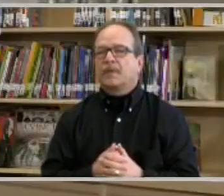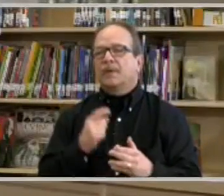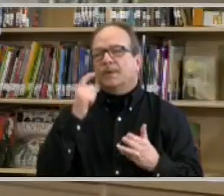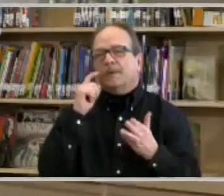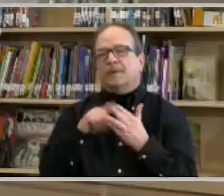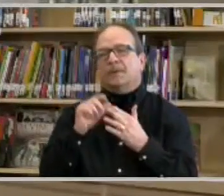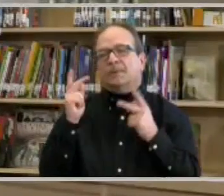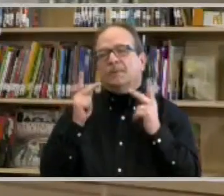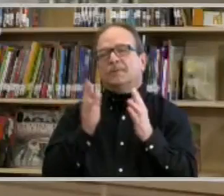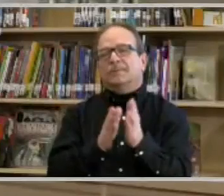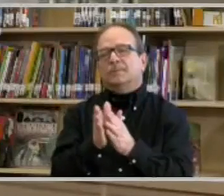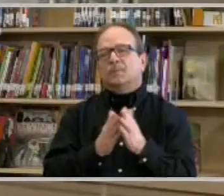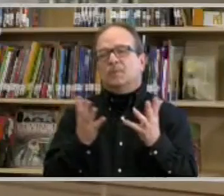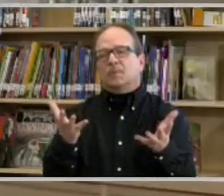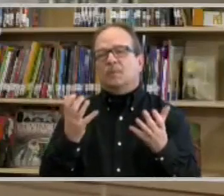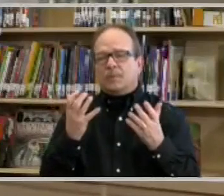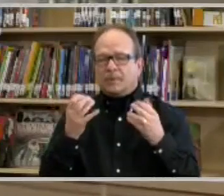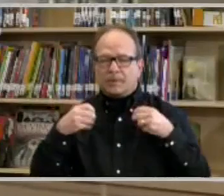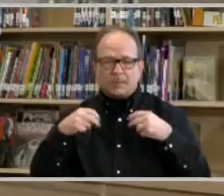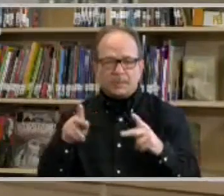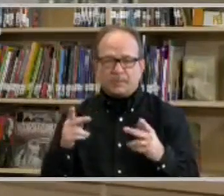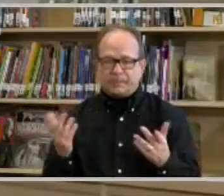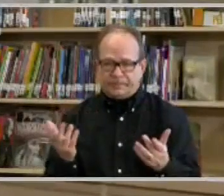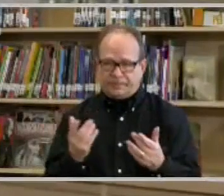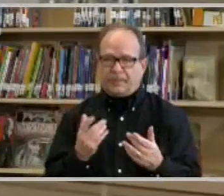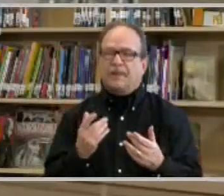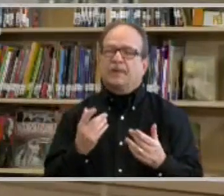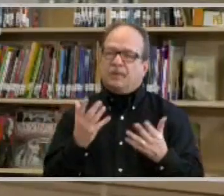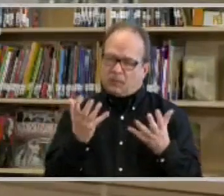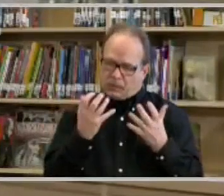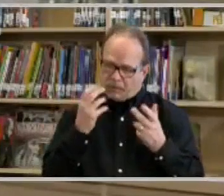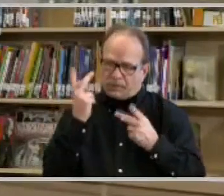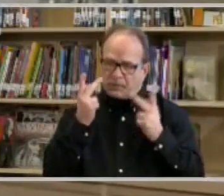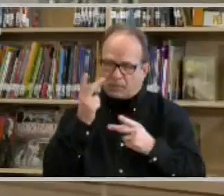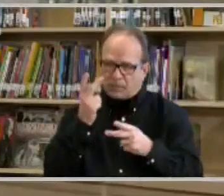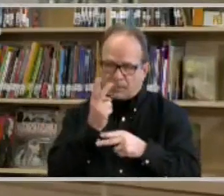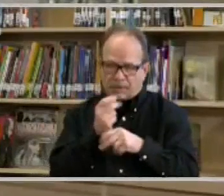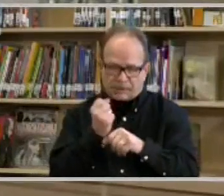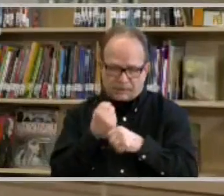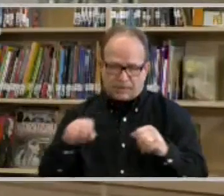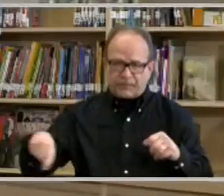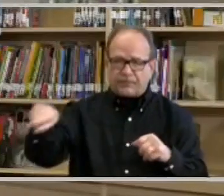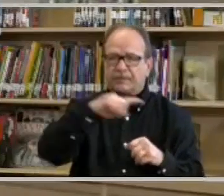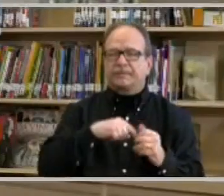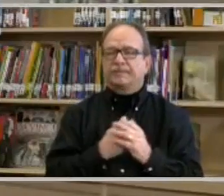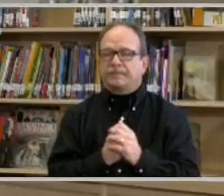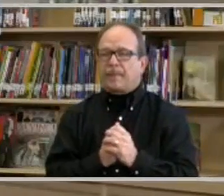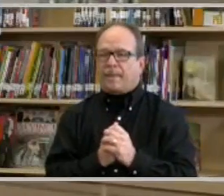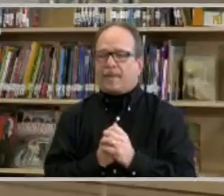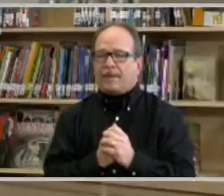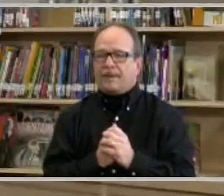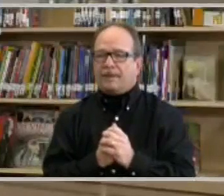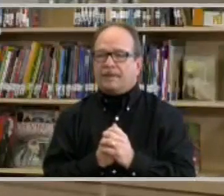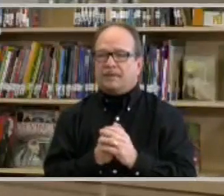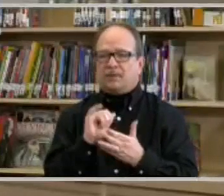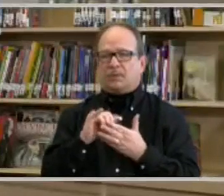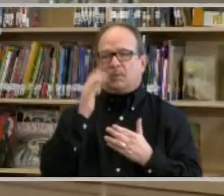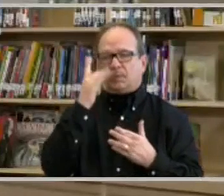BODY WORN CAMRU. WE RECOGNIZE THAT PEOPLE ARE HUNGRY FOR OPPORTUNITY AND PEOPLE WANT TO